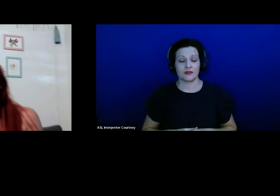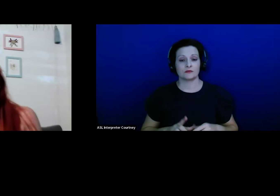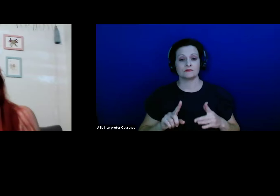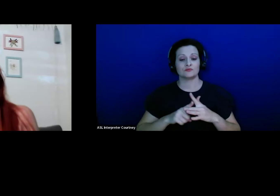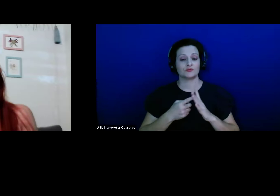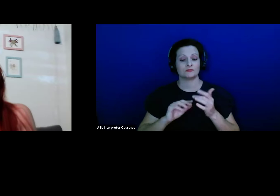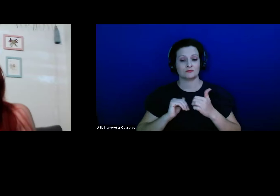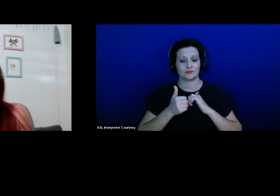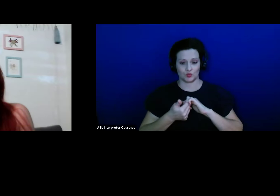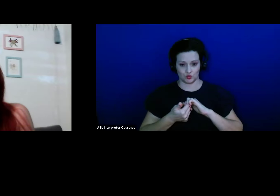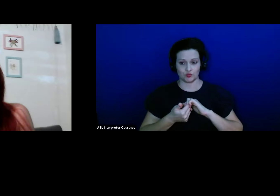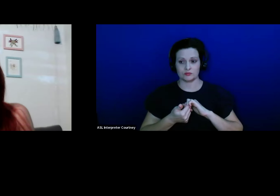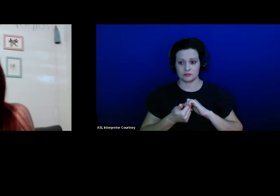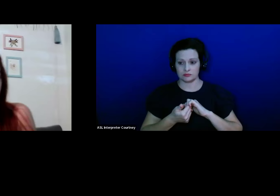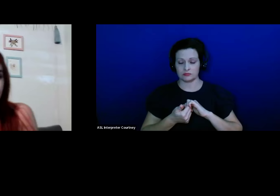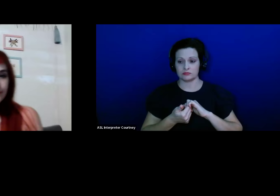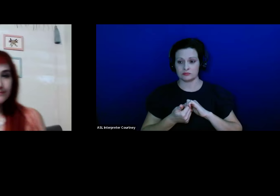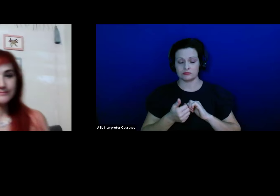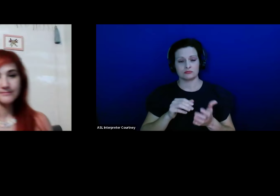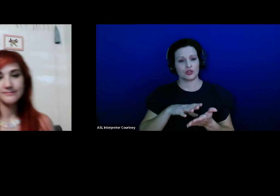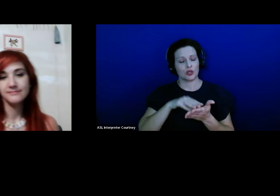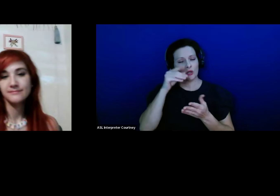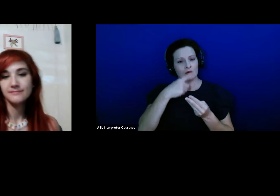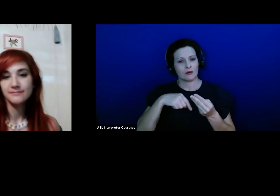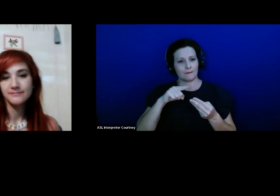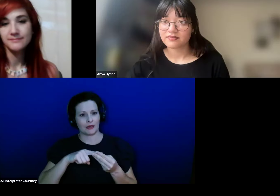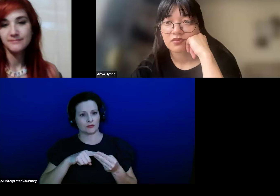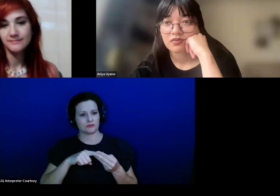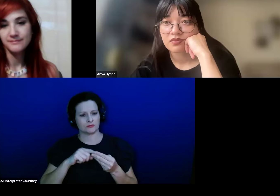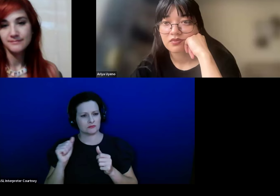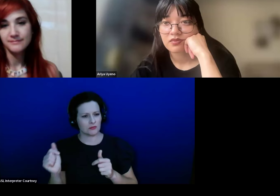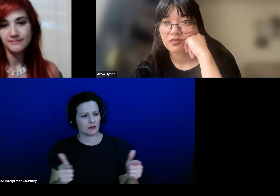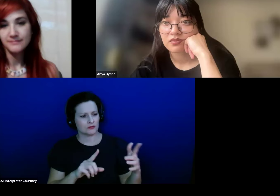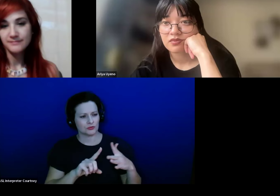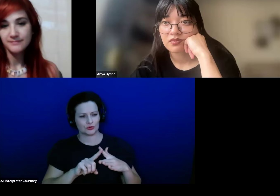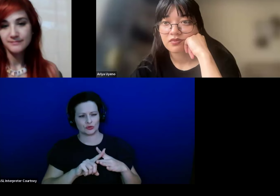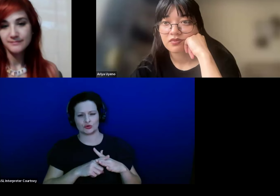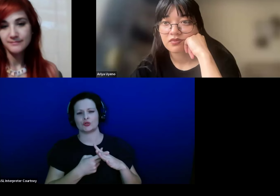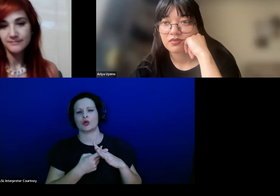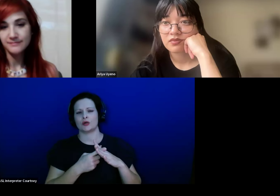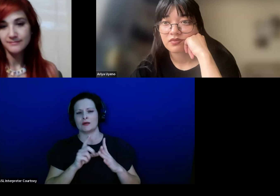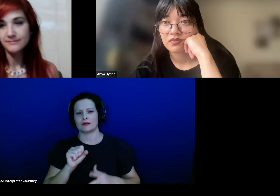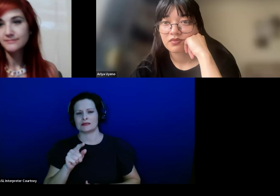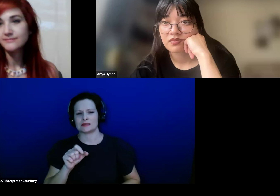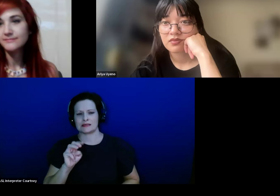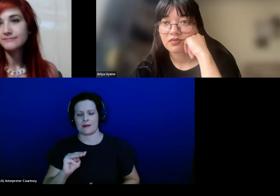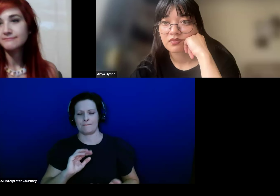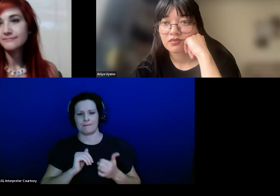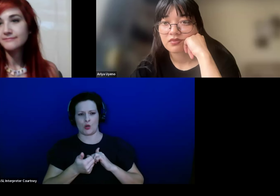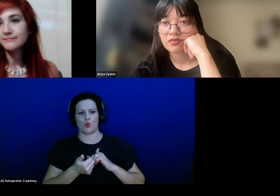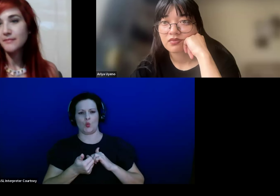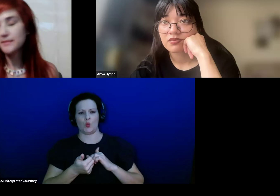just learning a little bit more about how each of you got started in STEM. What initially made you